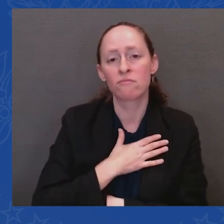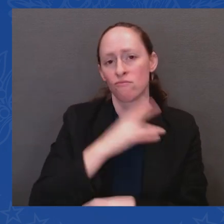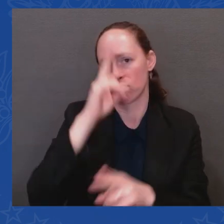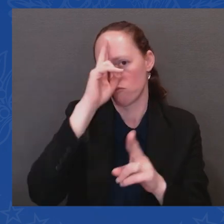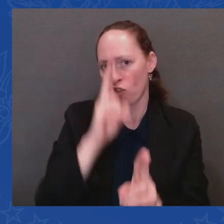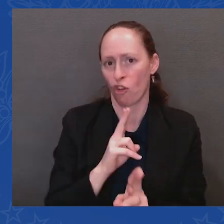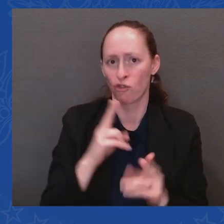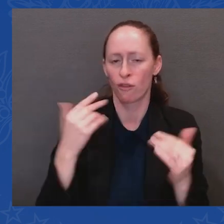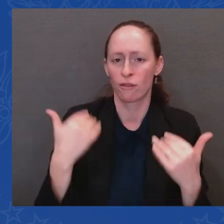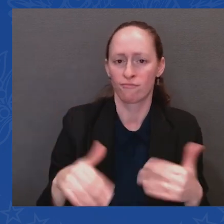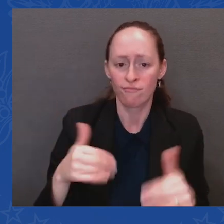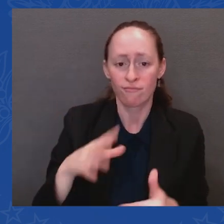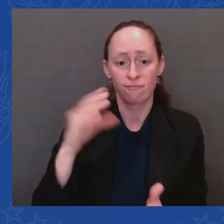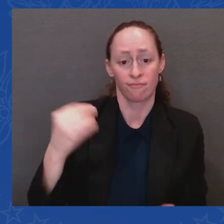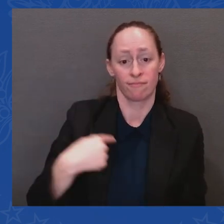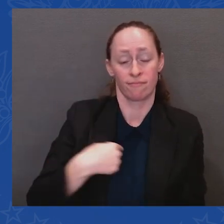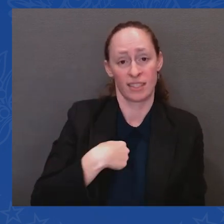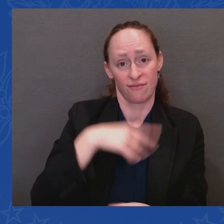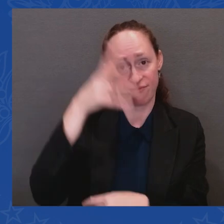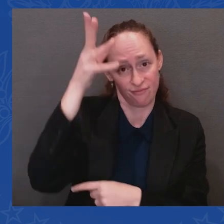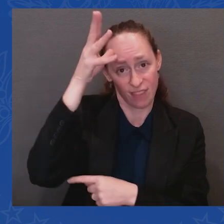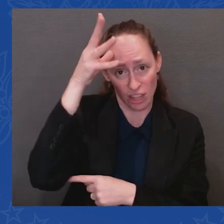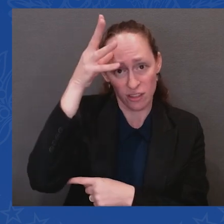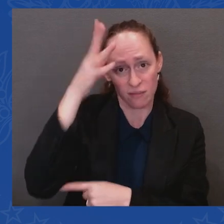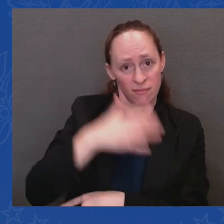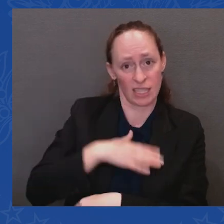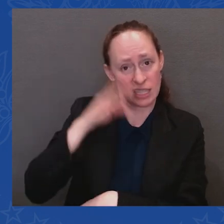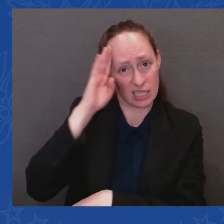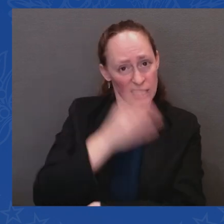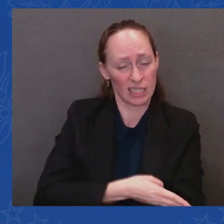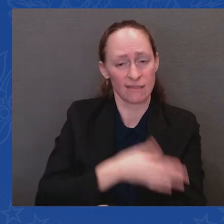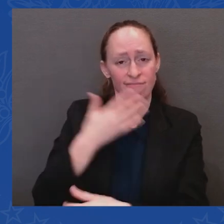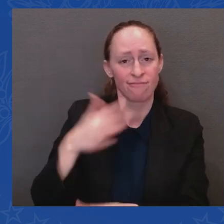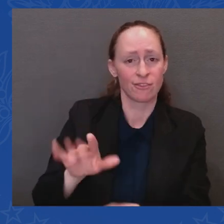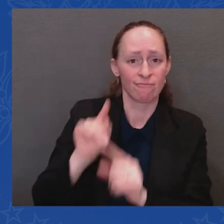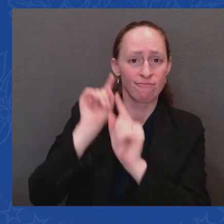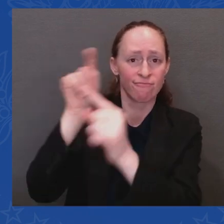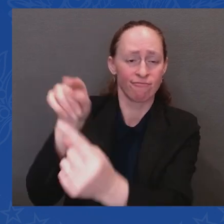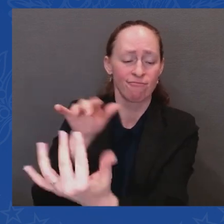Like it is for so many of you, Veterans Day is personal to Jill and me.